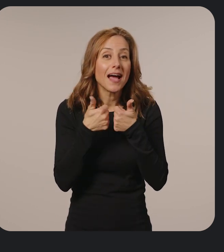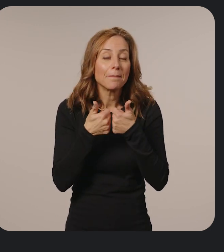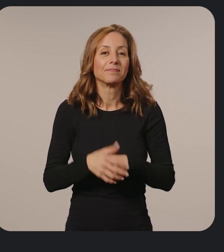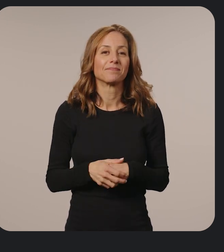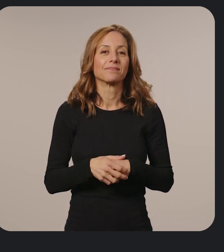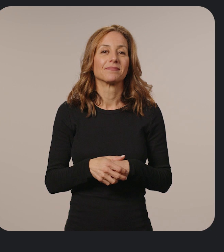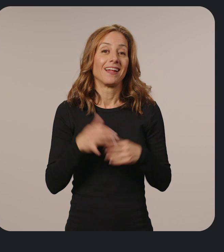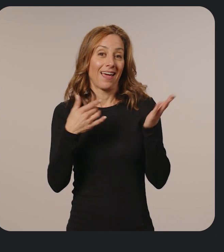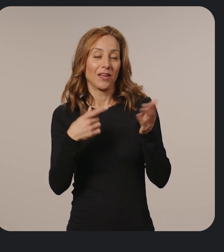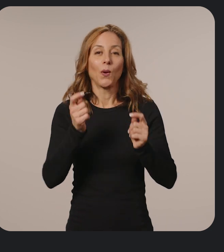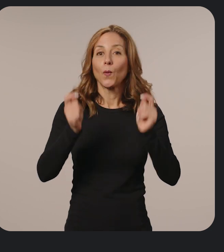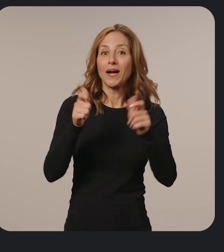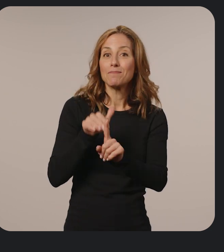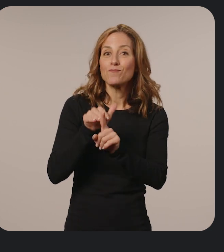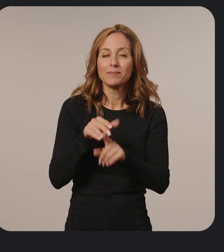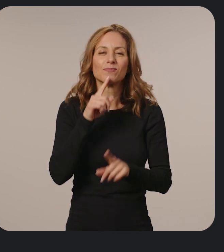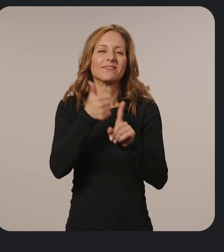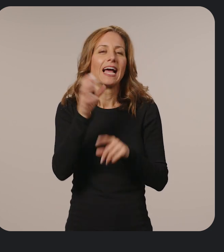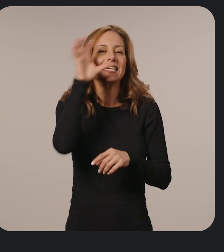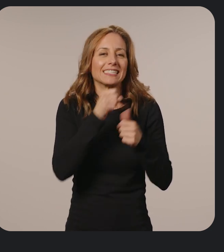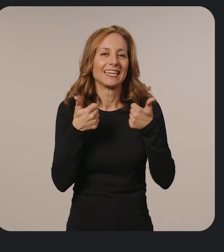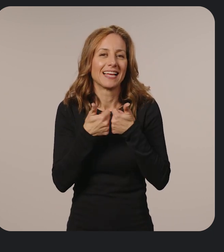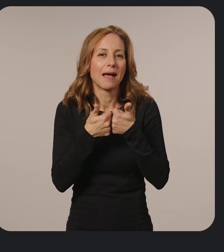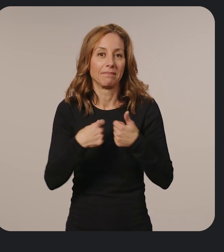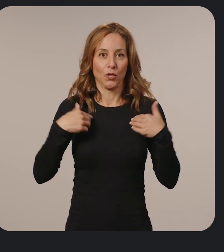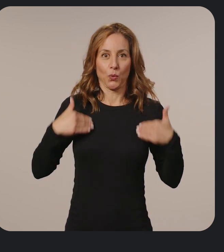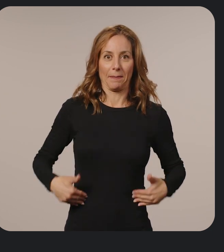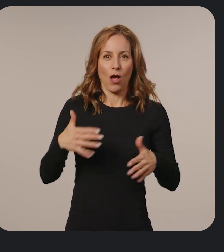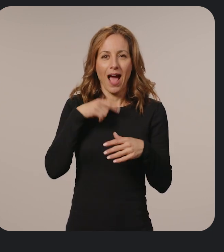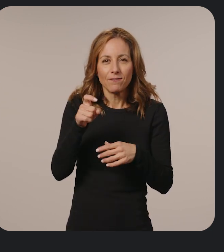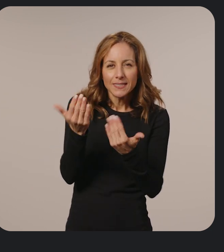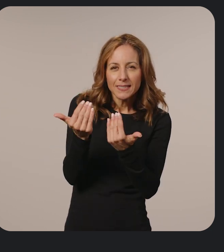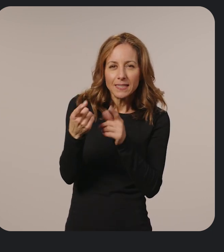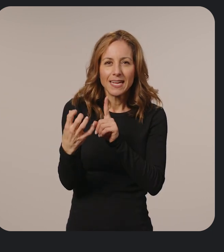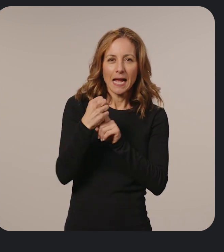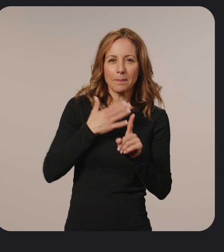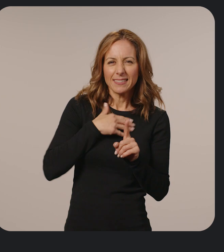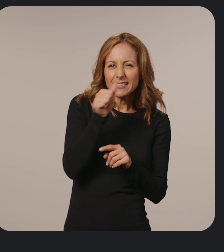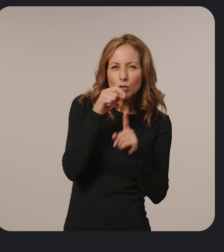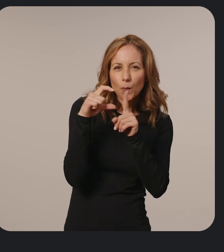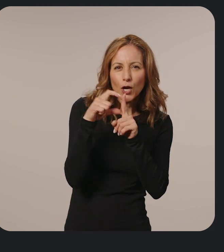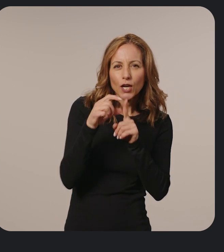called Quick prompt. It's a guessing game where I the human player have to get the model to guess my secret word.